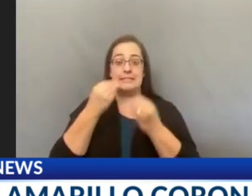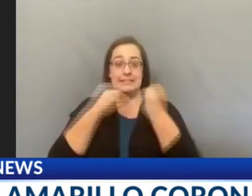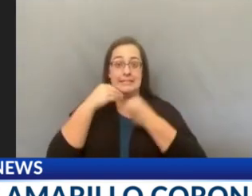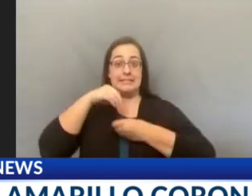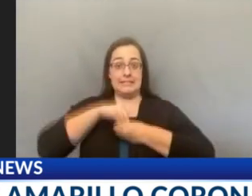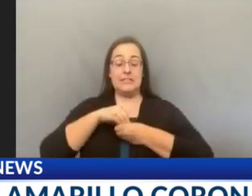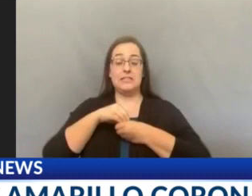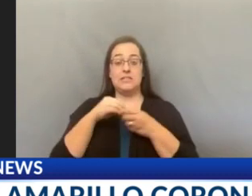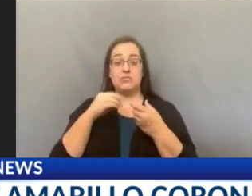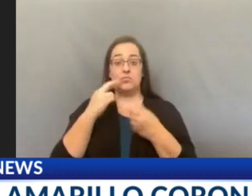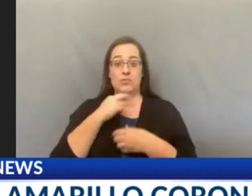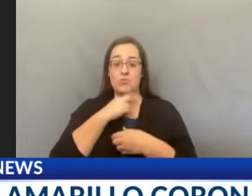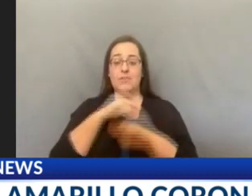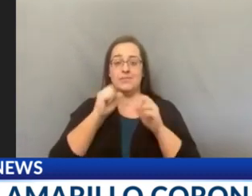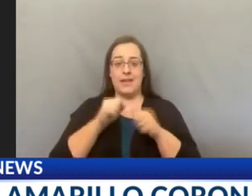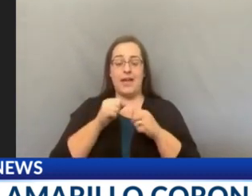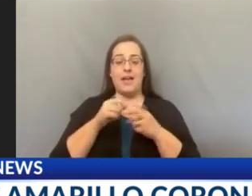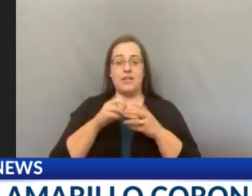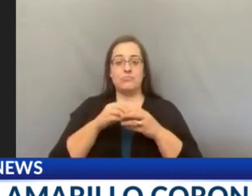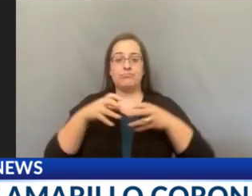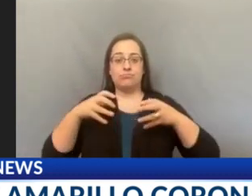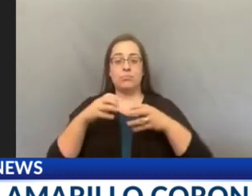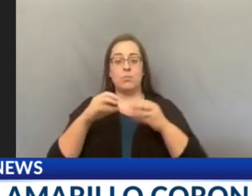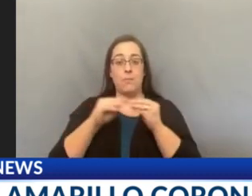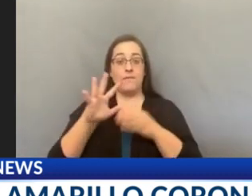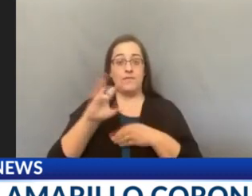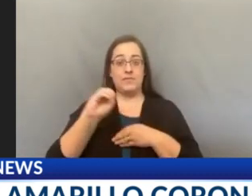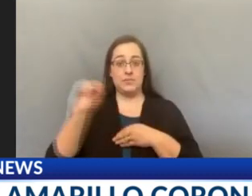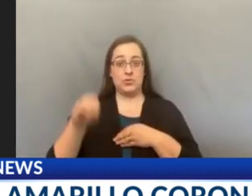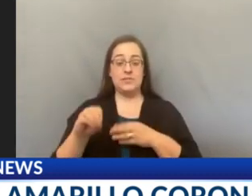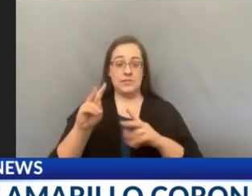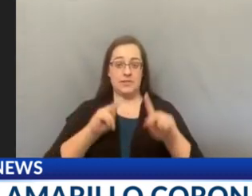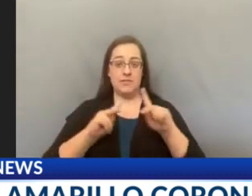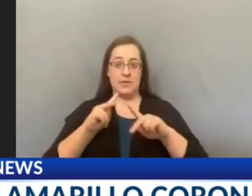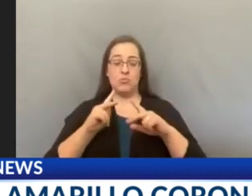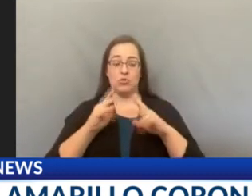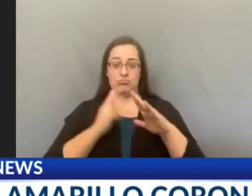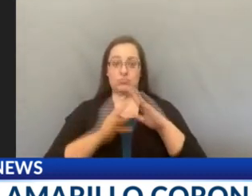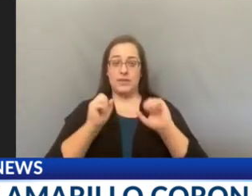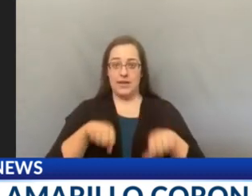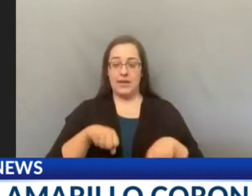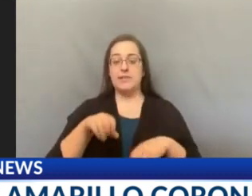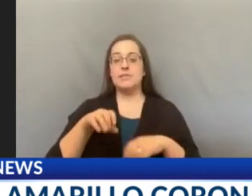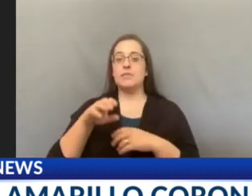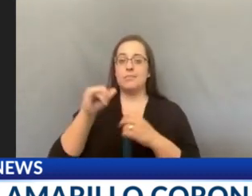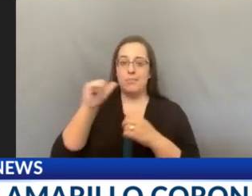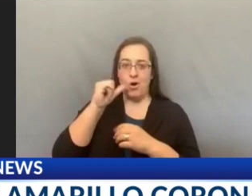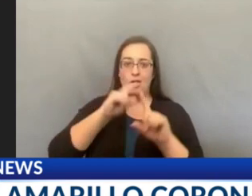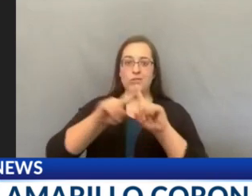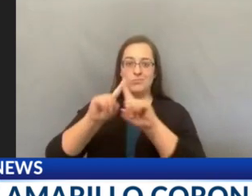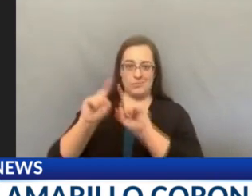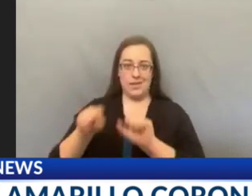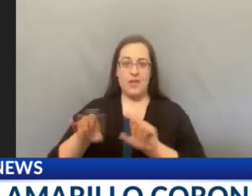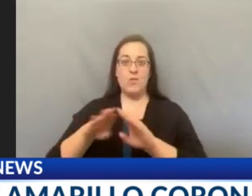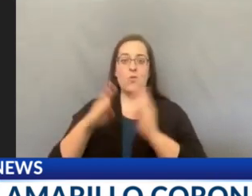ABLE TO OPEN ALONG WITH PIERCING STUDIOS HAIR REMOVAL SERVICES HERE LOSS TREATMENT, CHILDCARE SERVICES, DESIGN AND RESTAURANT